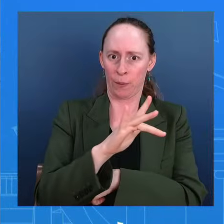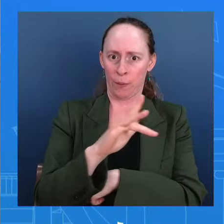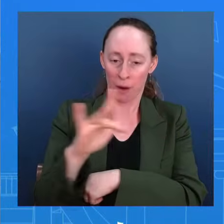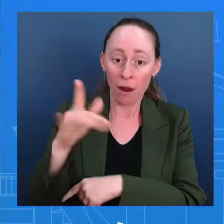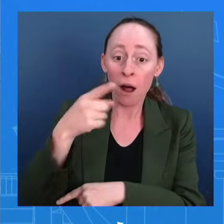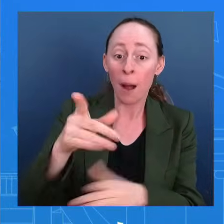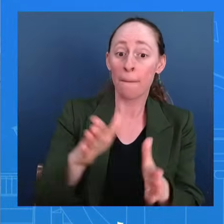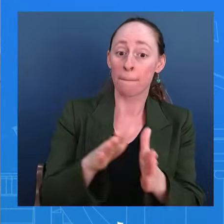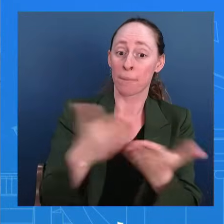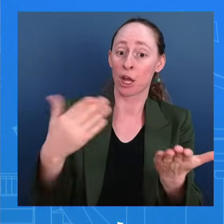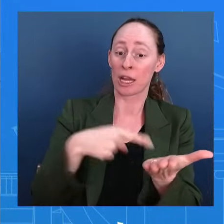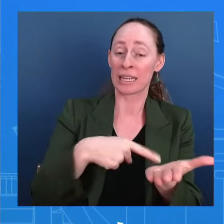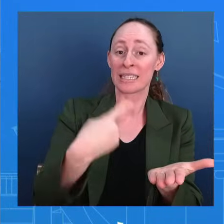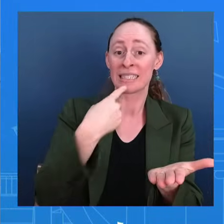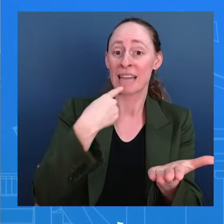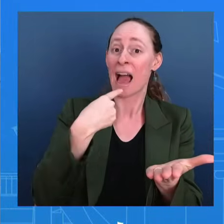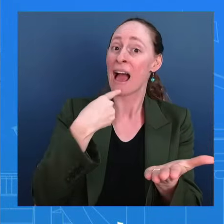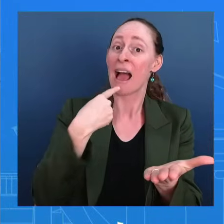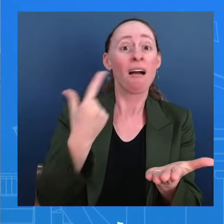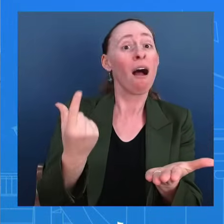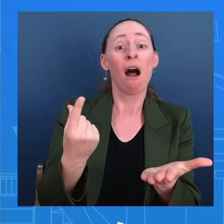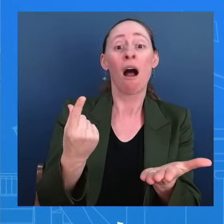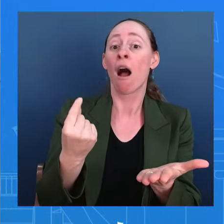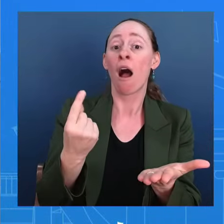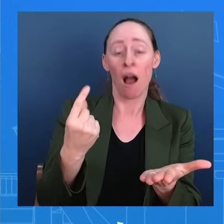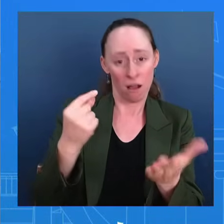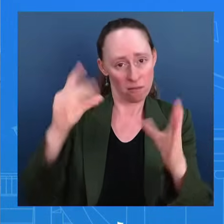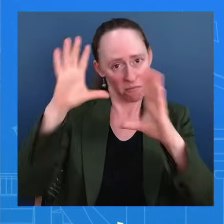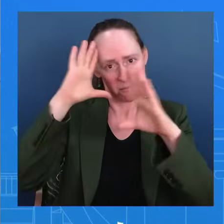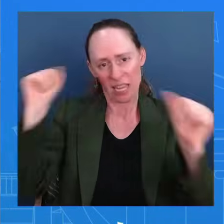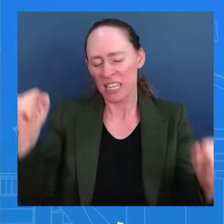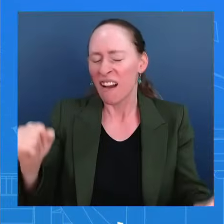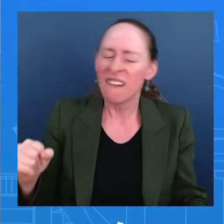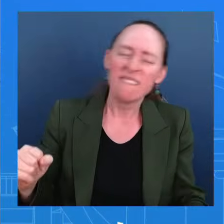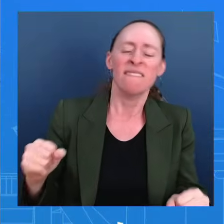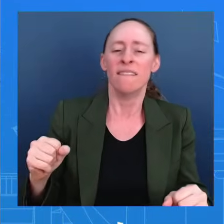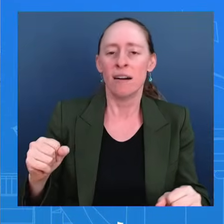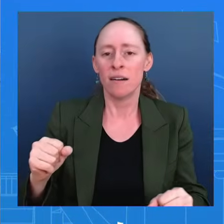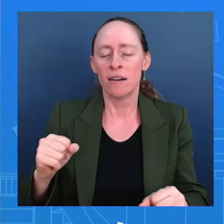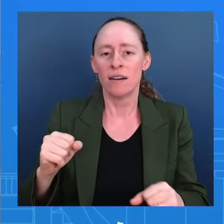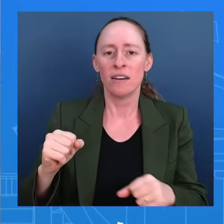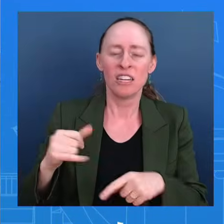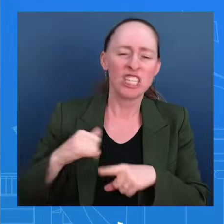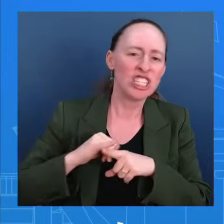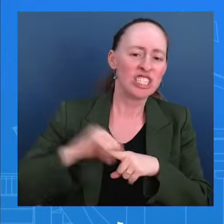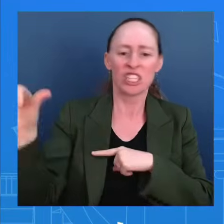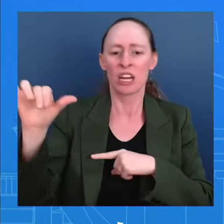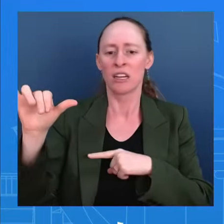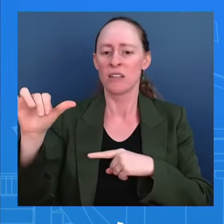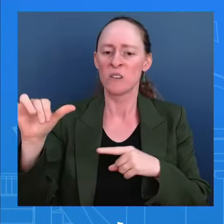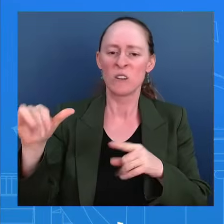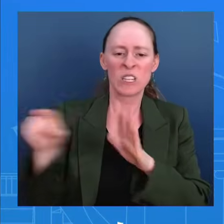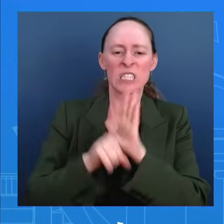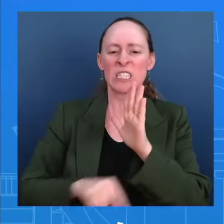when referring to Netanyahu and calling him a bad guy and other disparaging remarks. What's the White House response to that? Ms. Jean-Pierre: So, I'll say first that, look,